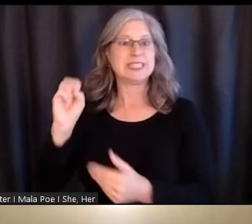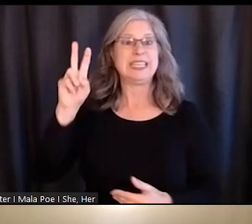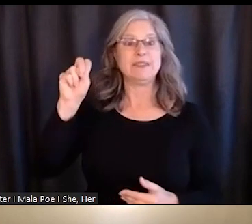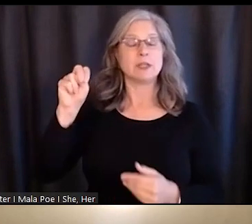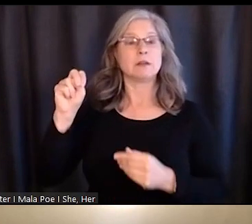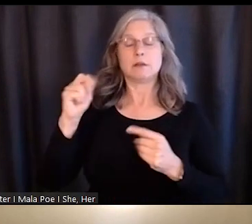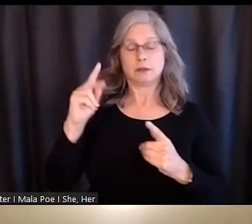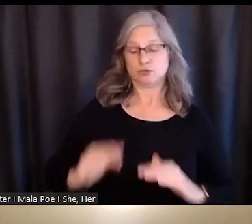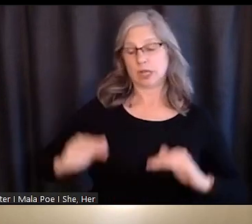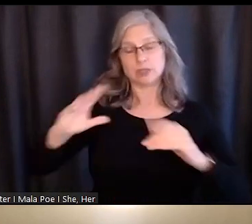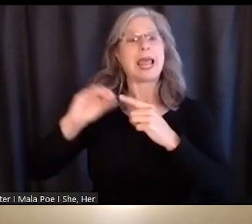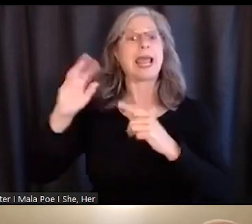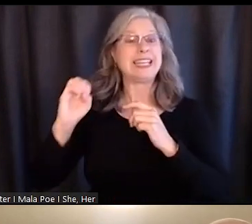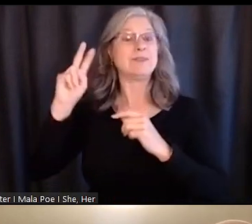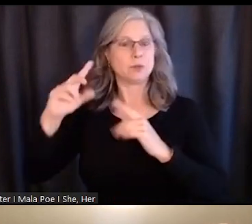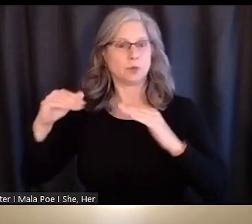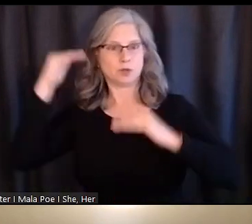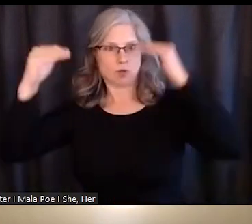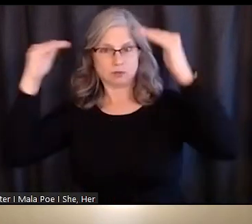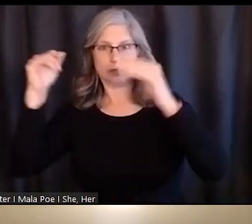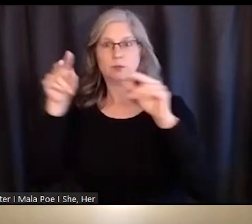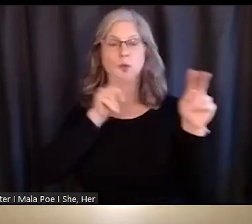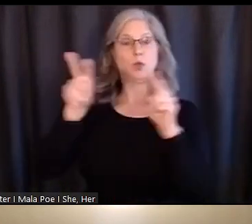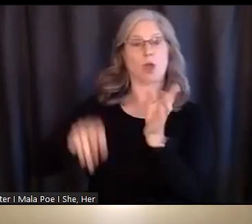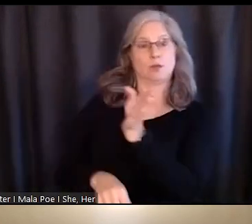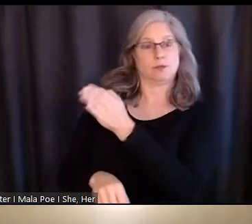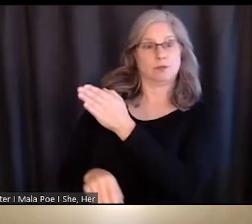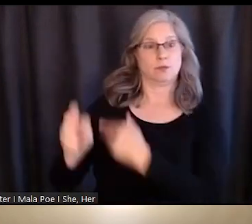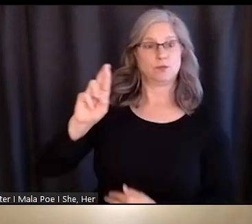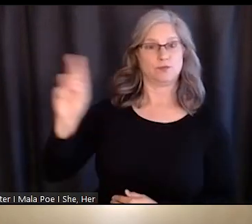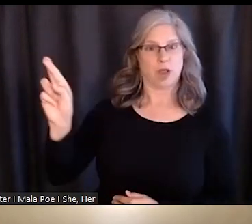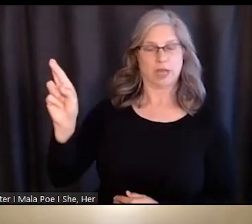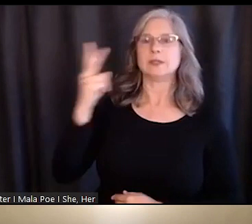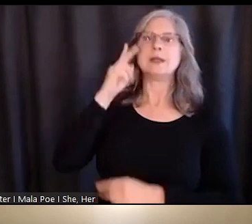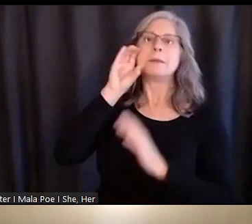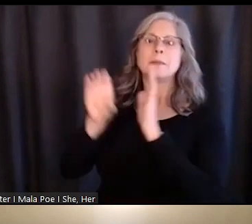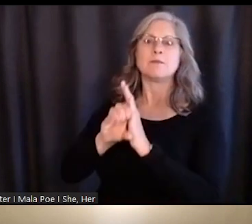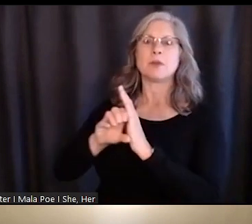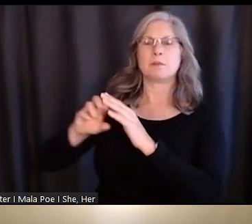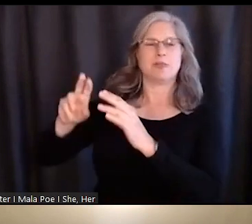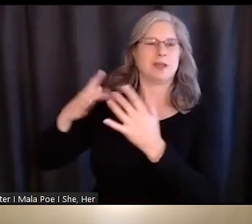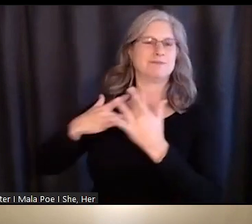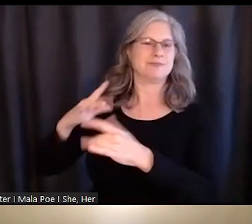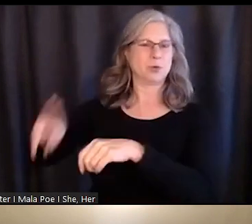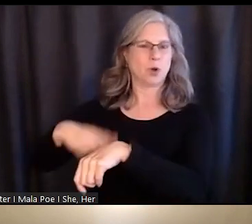So if we look at the figure here on the right, the figure here is from the norming data of the test for reception of grammar.